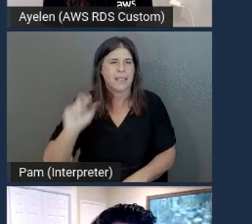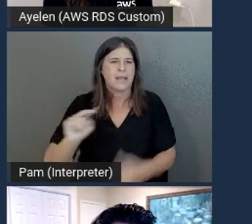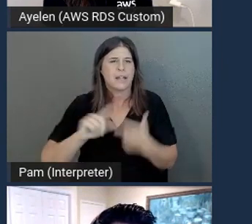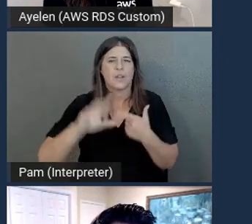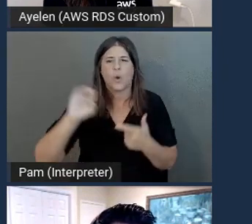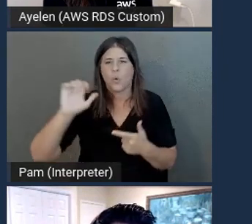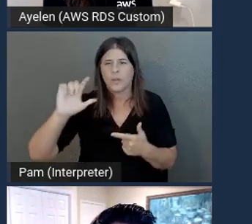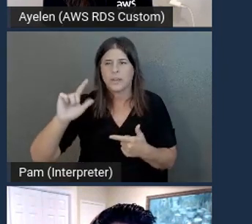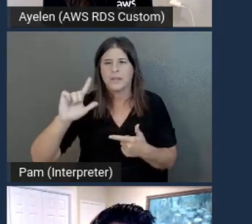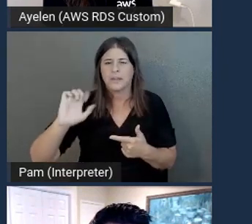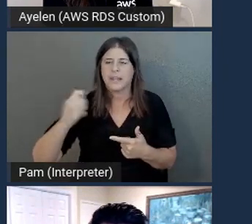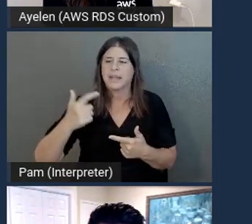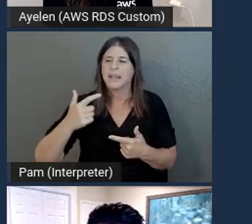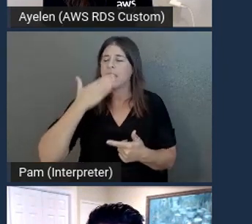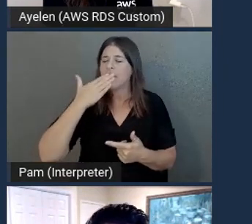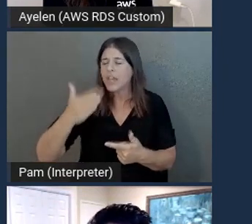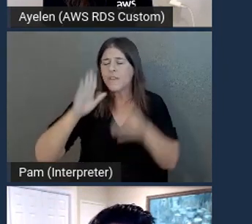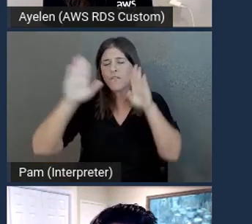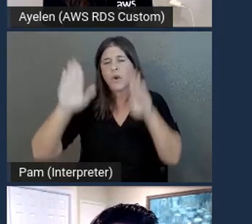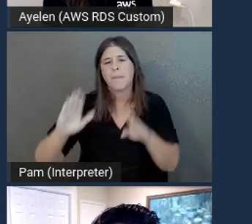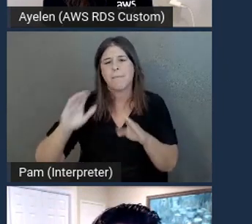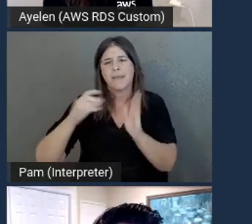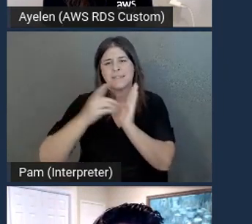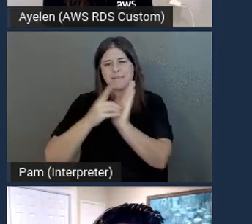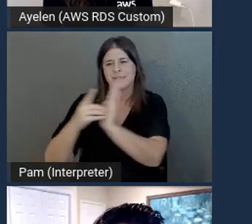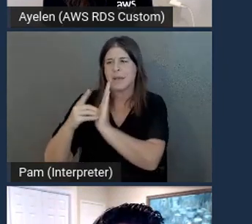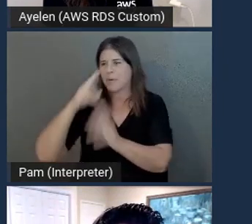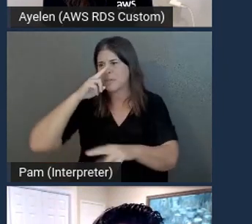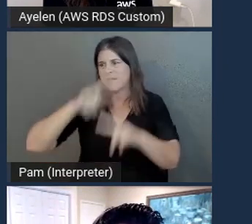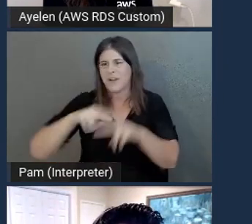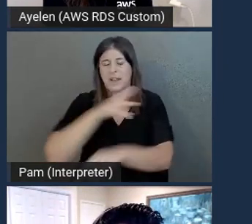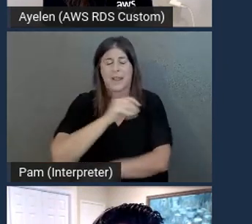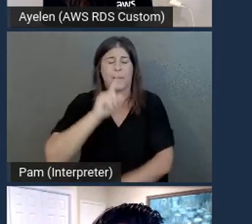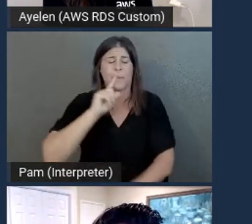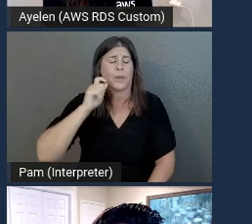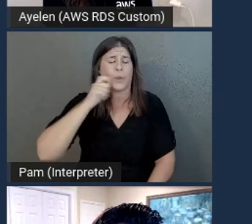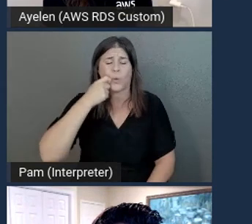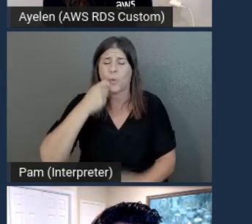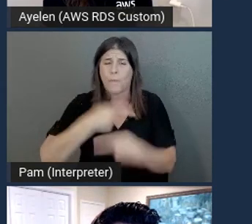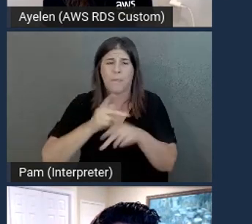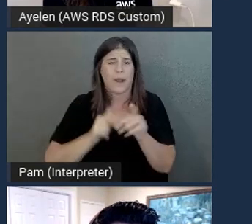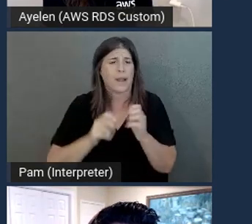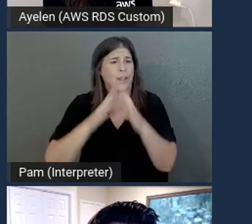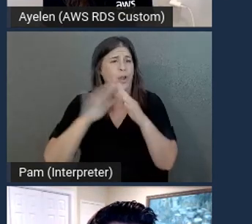That was a lot of fun and also a really cool product launch as well. Great work guys.